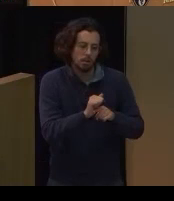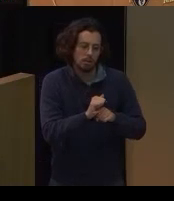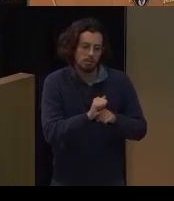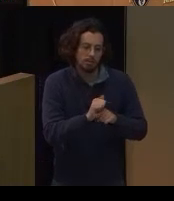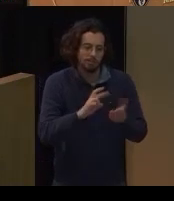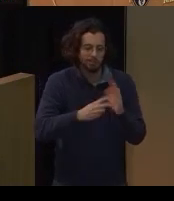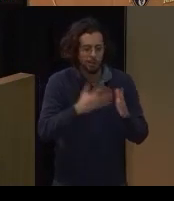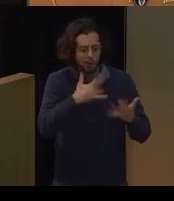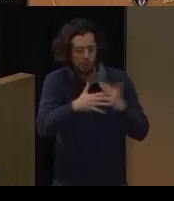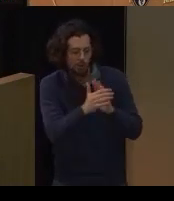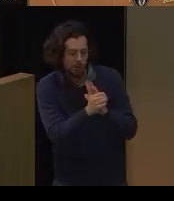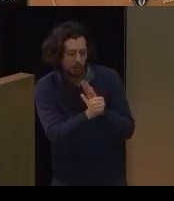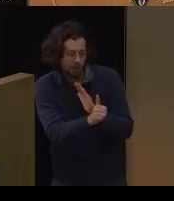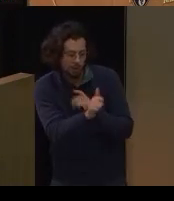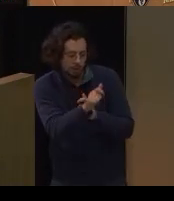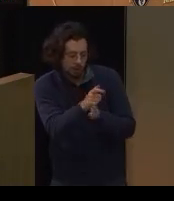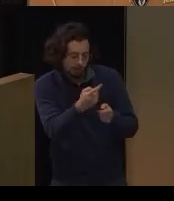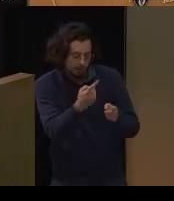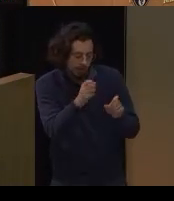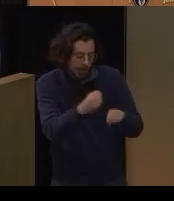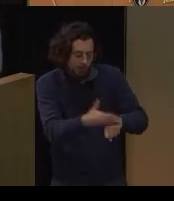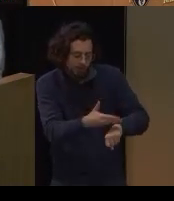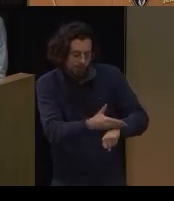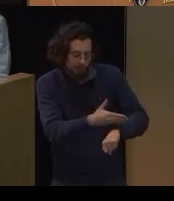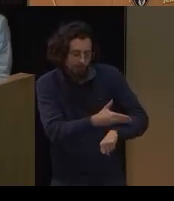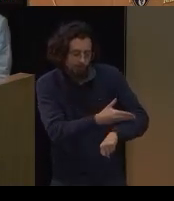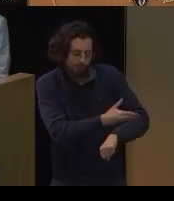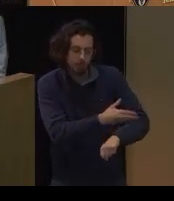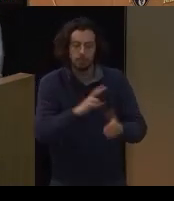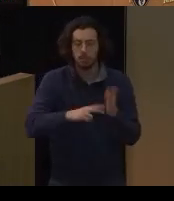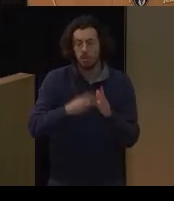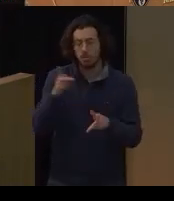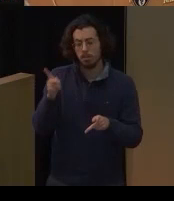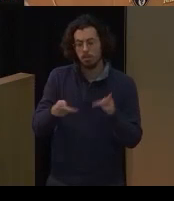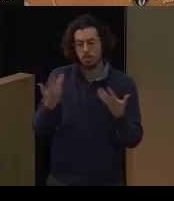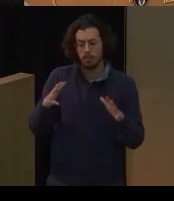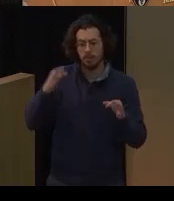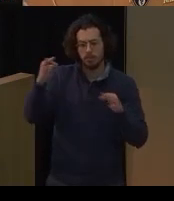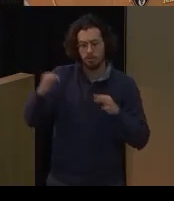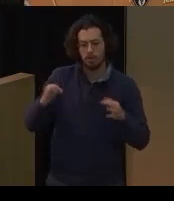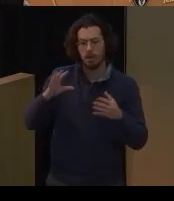those social information processing skills and so folks have described fiction as the minds flight